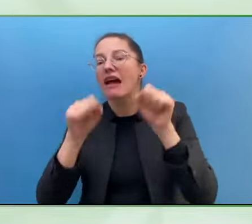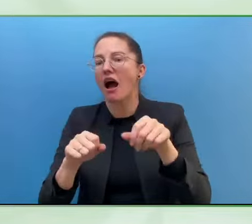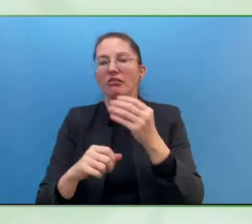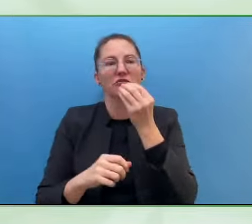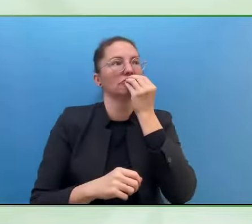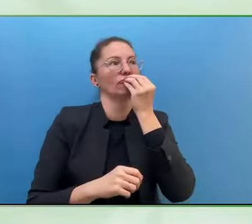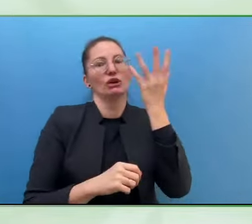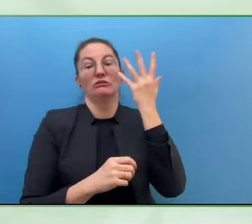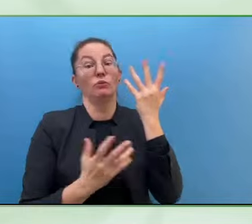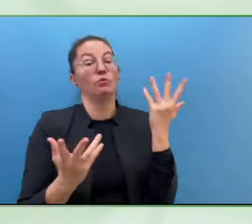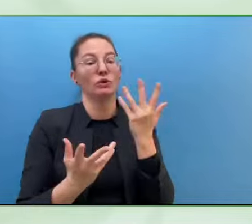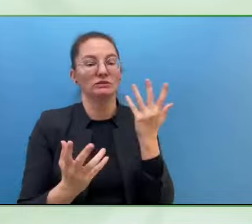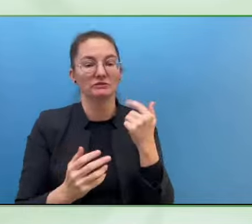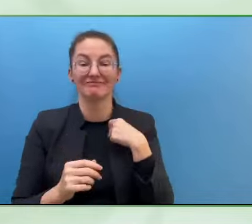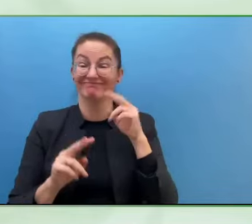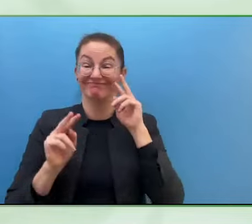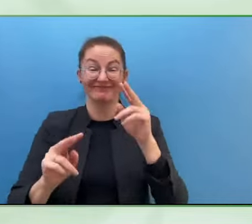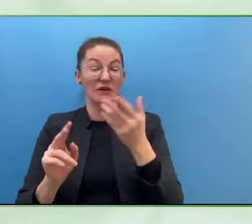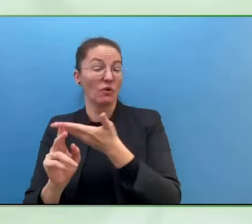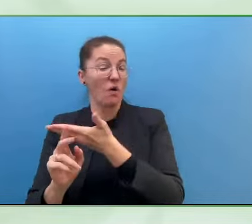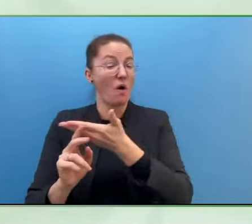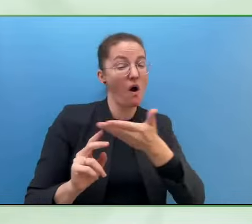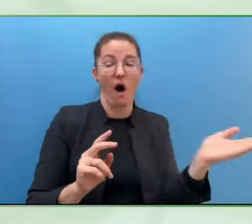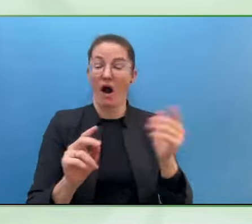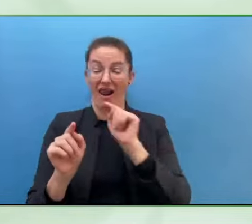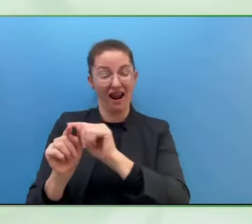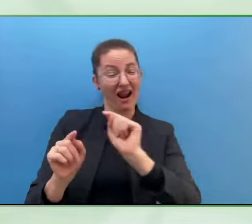with us. So it starts in school.